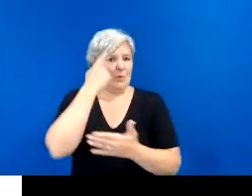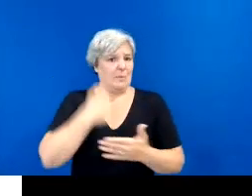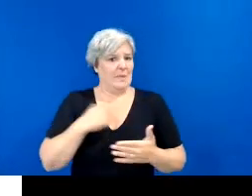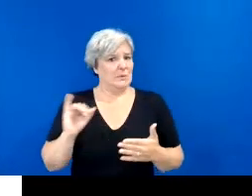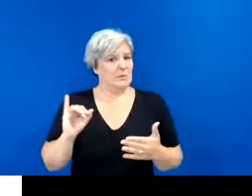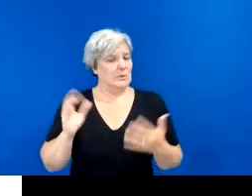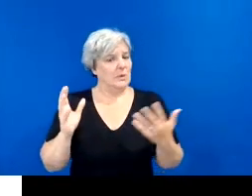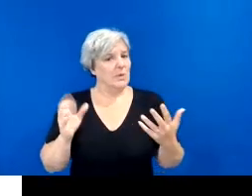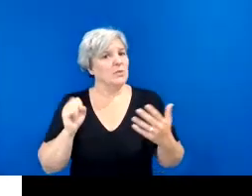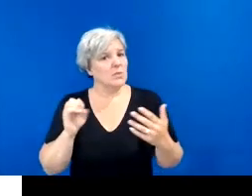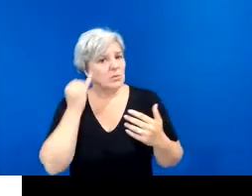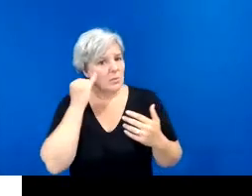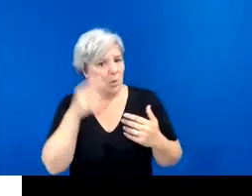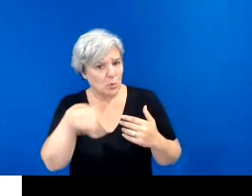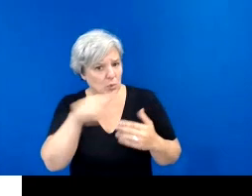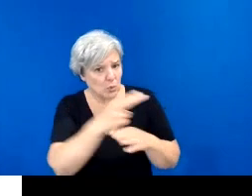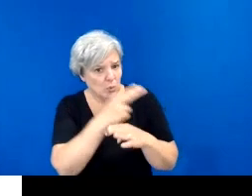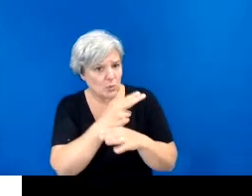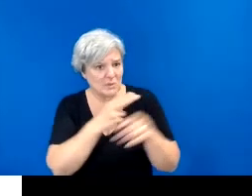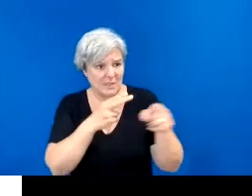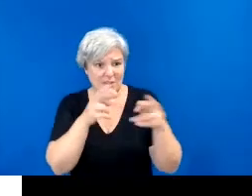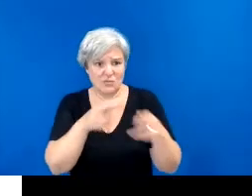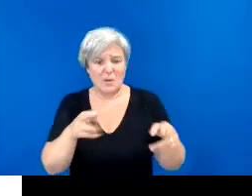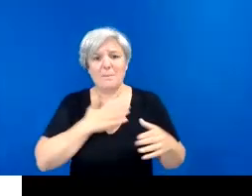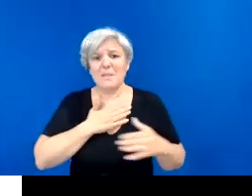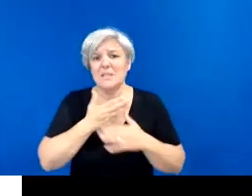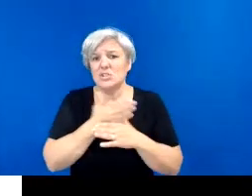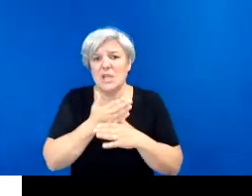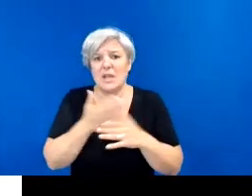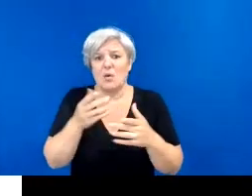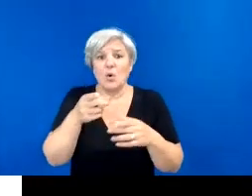So if you are using resources, I would love for you to share them just so that we're aware.